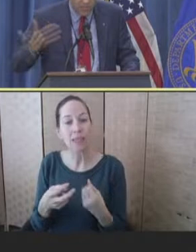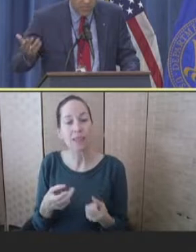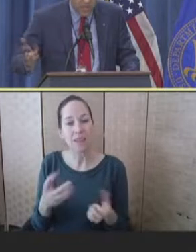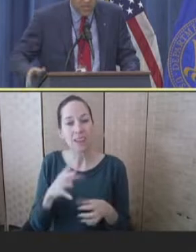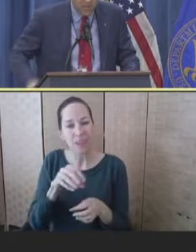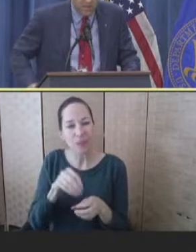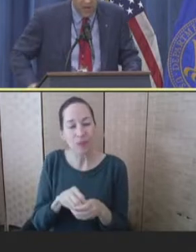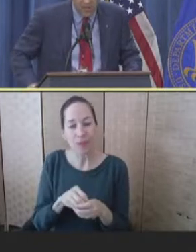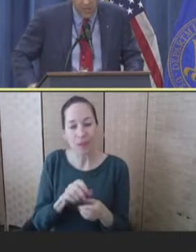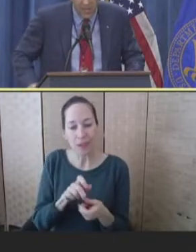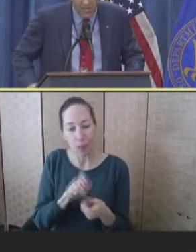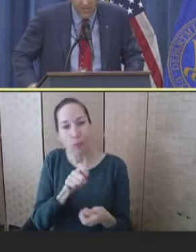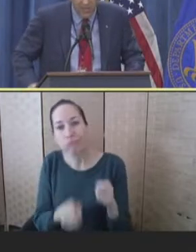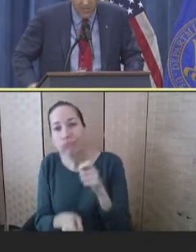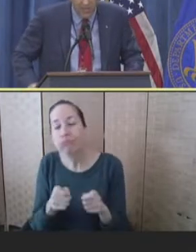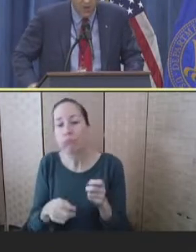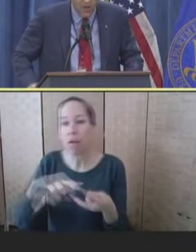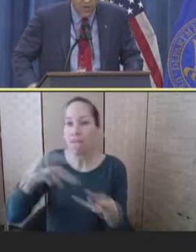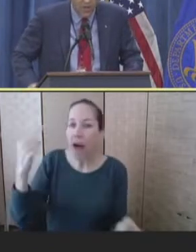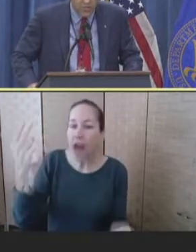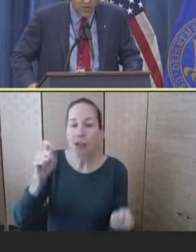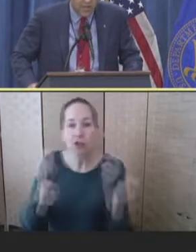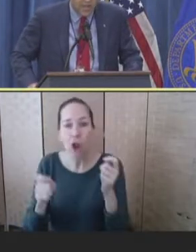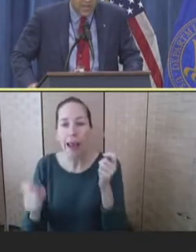changing of the virus as -- because of its RNA nature.